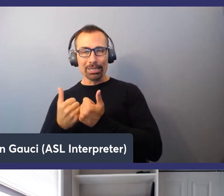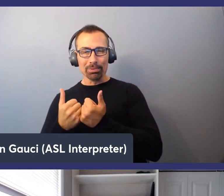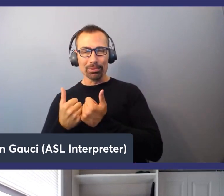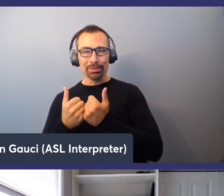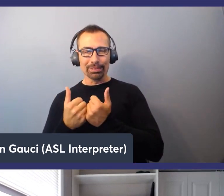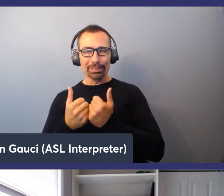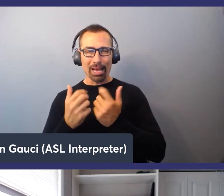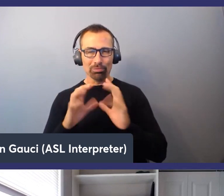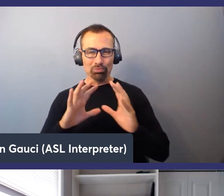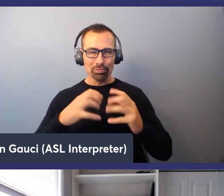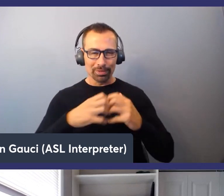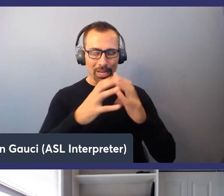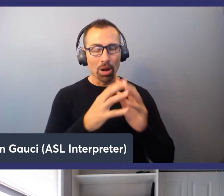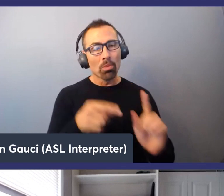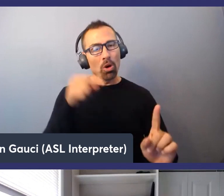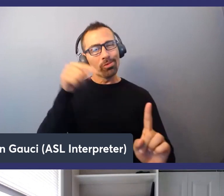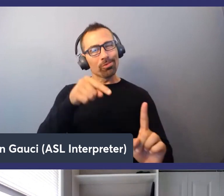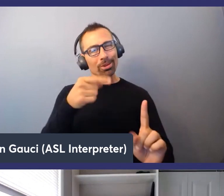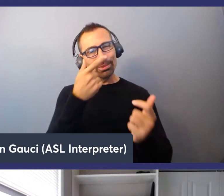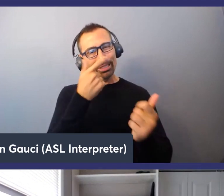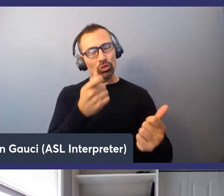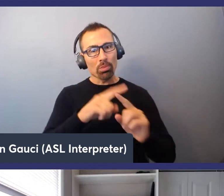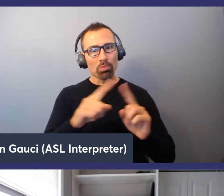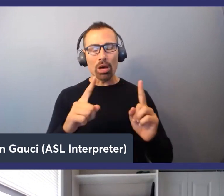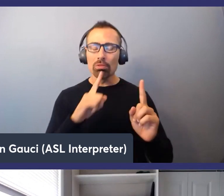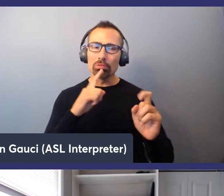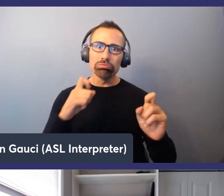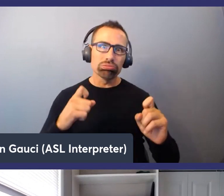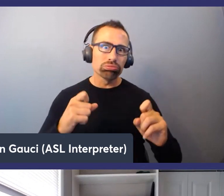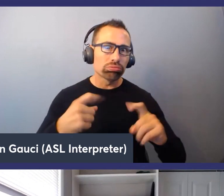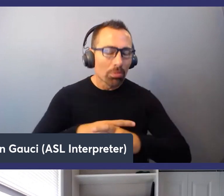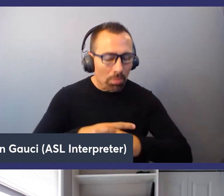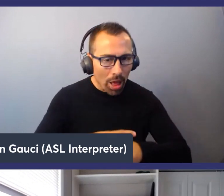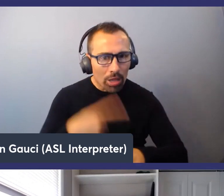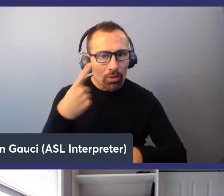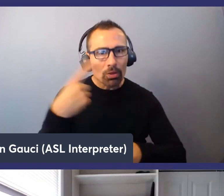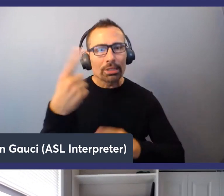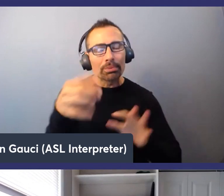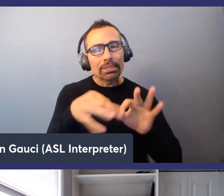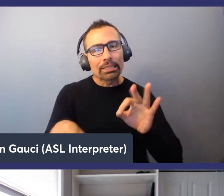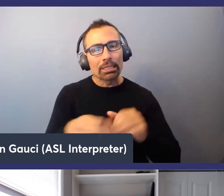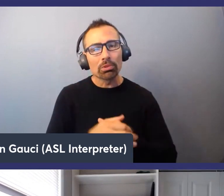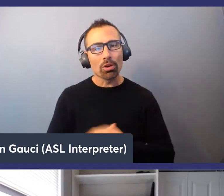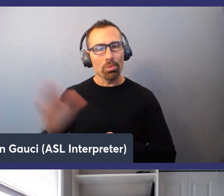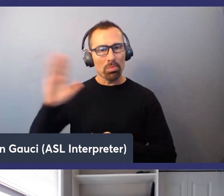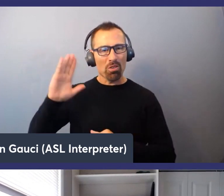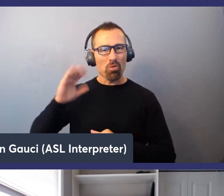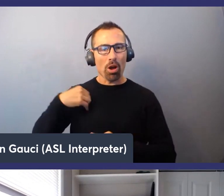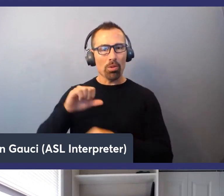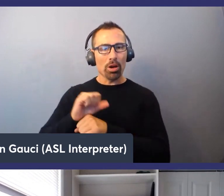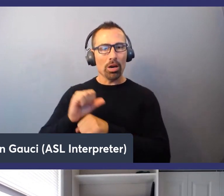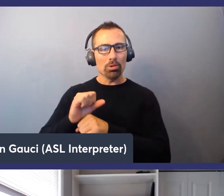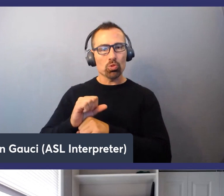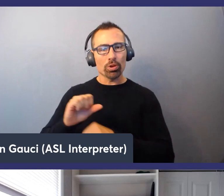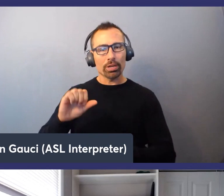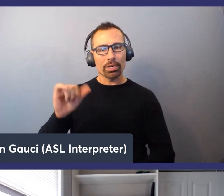for what you think was very simple was when I was working at previous job. I was the chief architect for our genetic genealogy company.